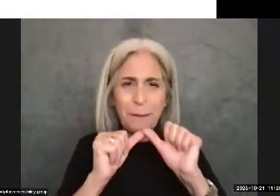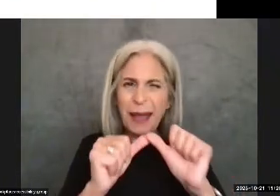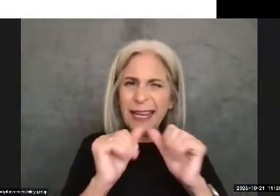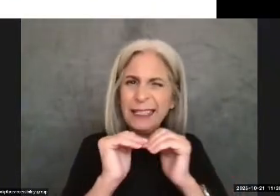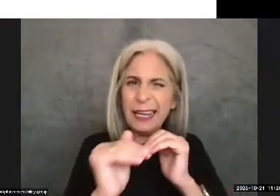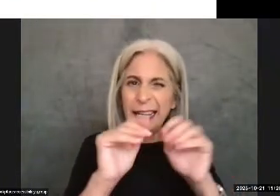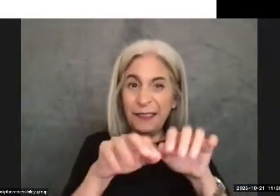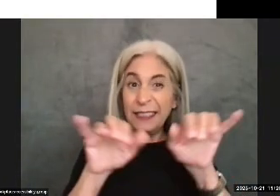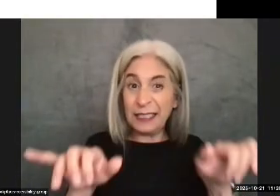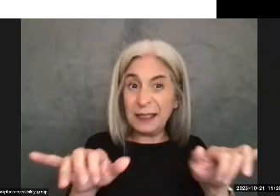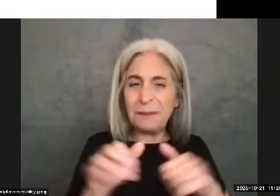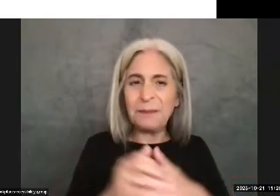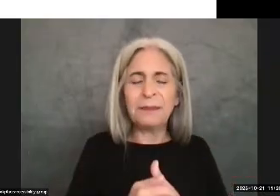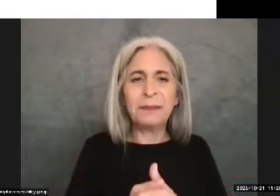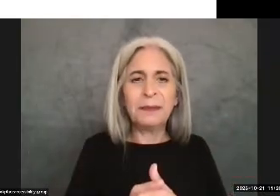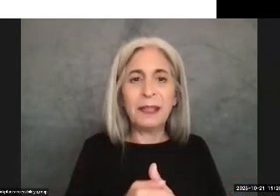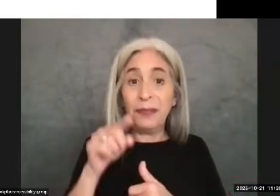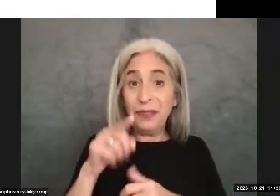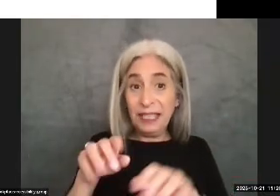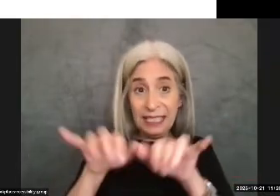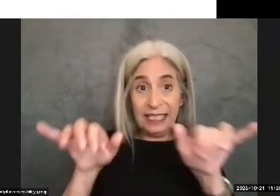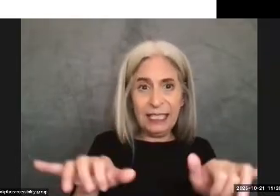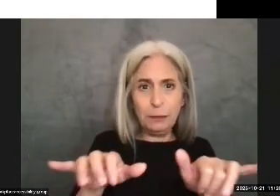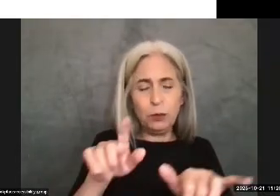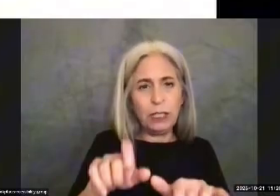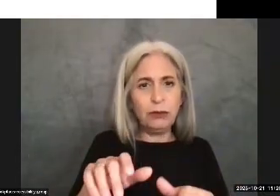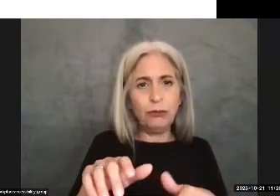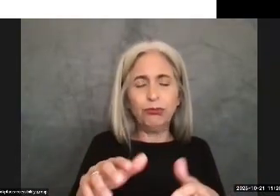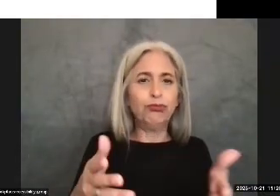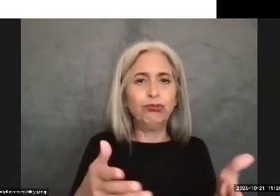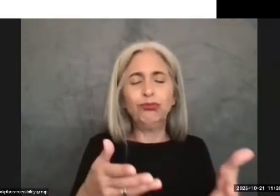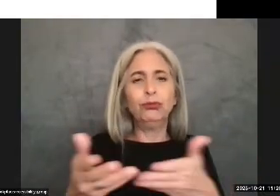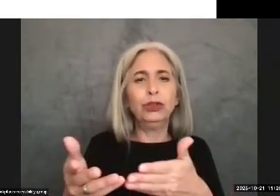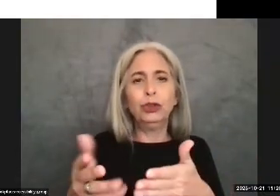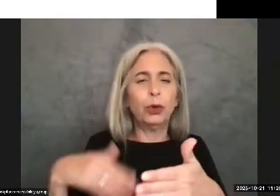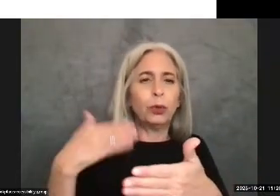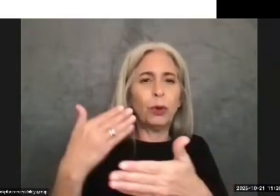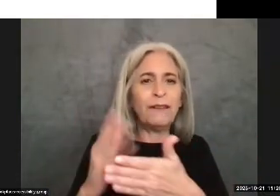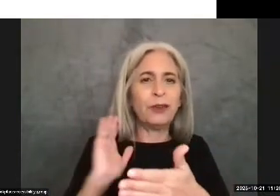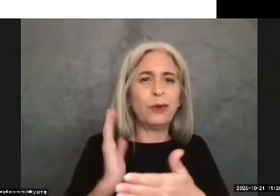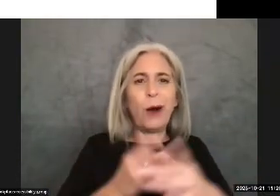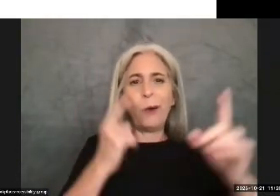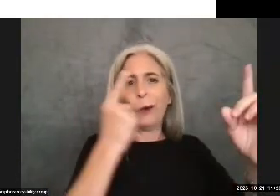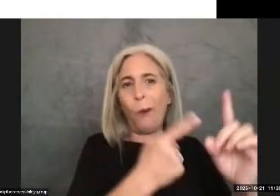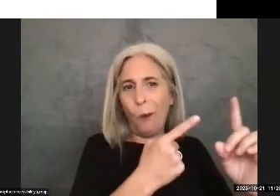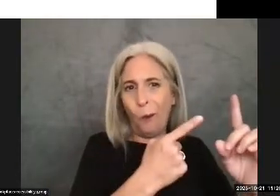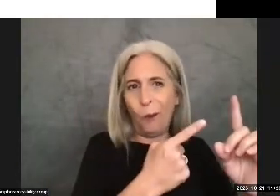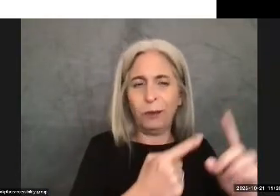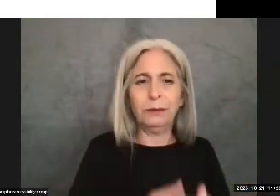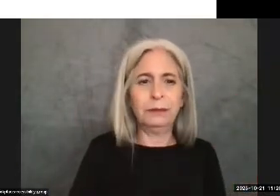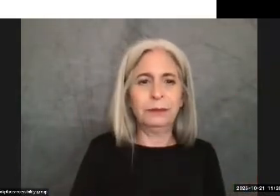Kathleen DeForest: And maintaining the system. I mentioned in the very beginning about the system that we need to lay out in order to get to our goals.